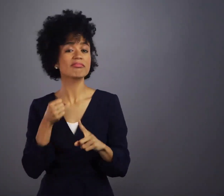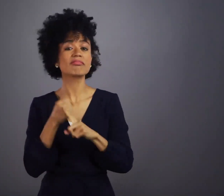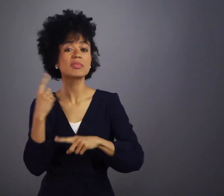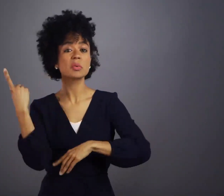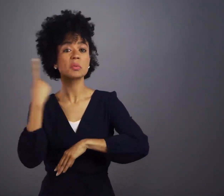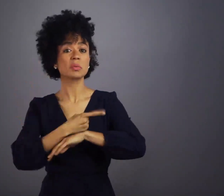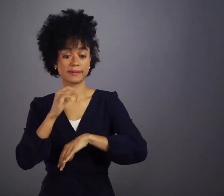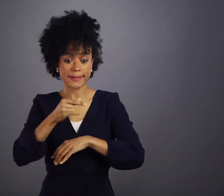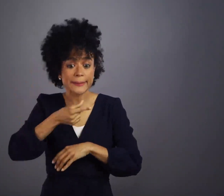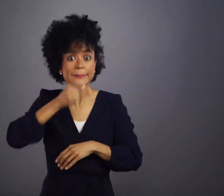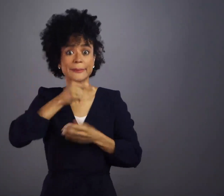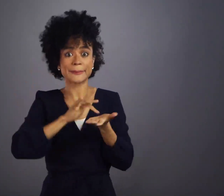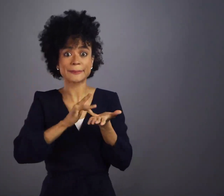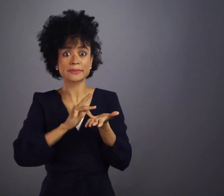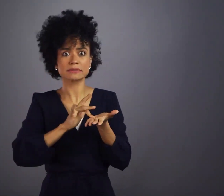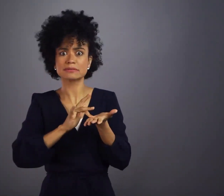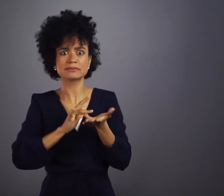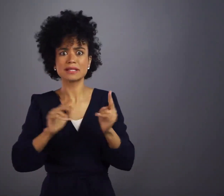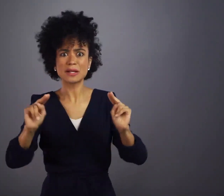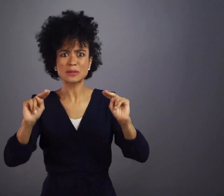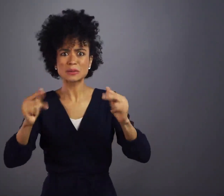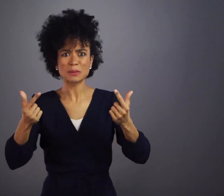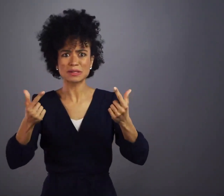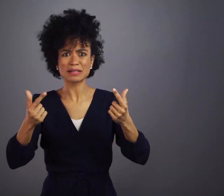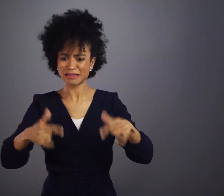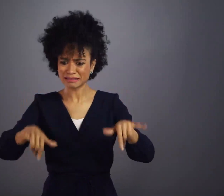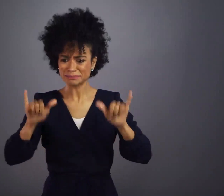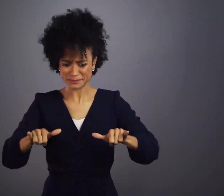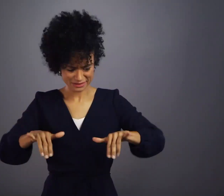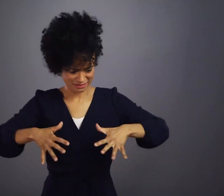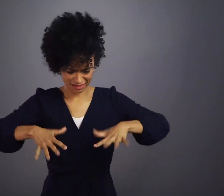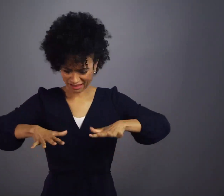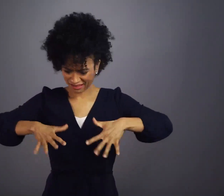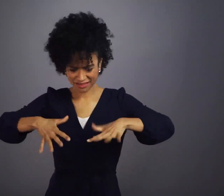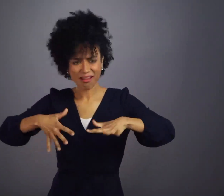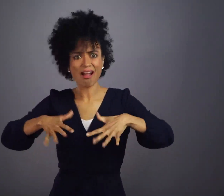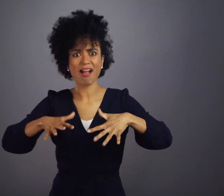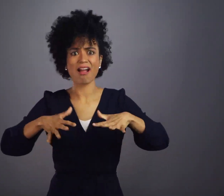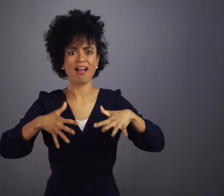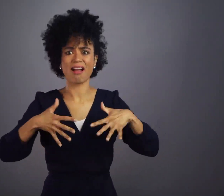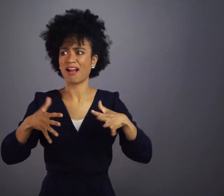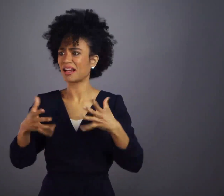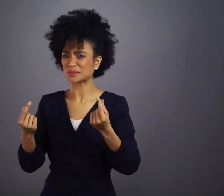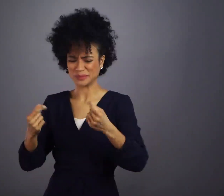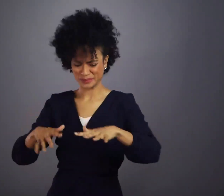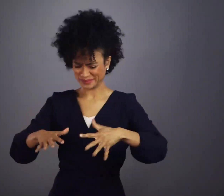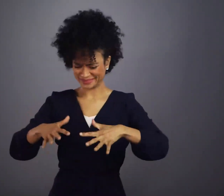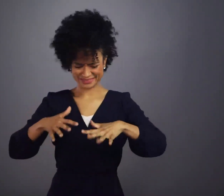Then comes the day when he simply cannot make it and gets drunk all over again. Perhaps he goes to a doctor